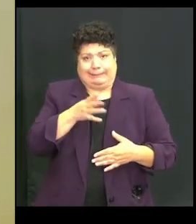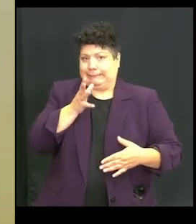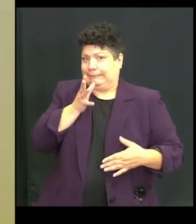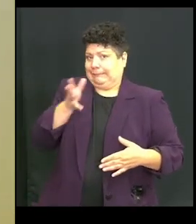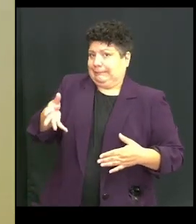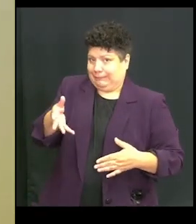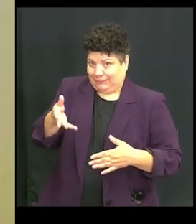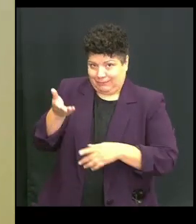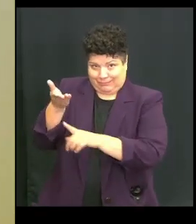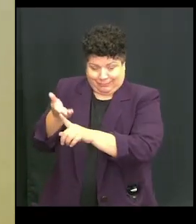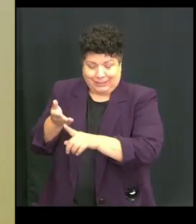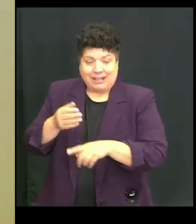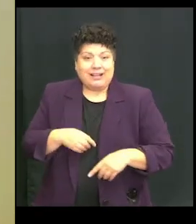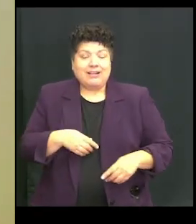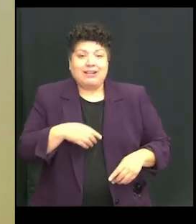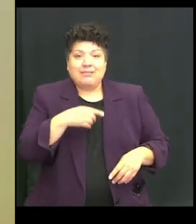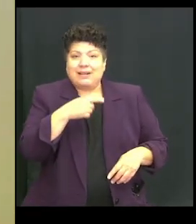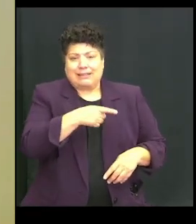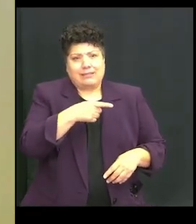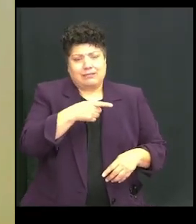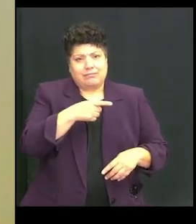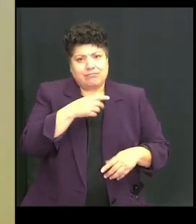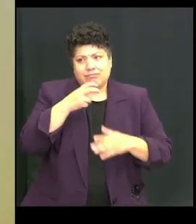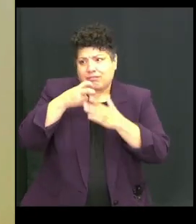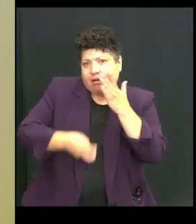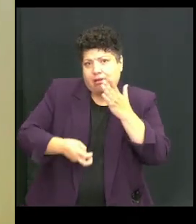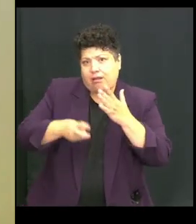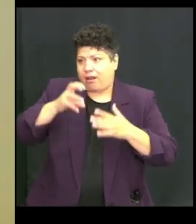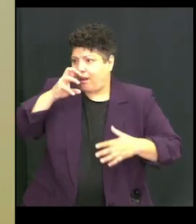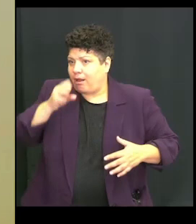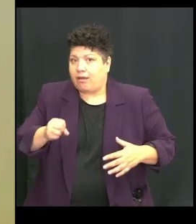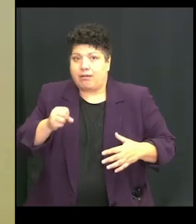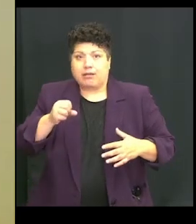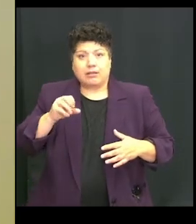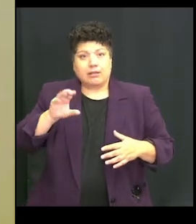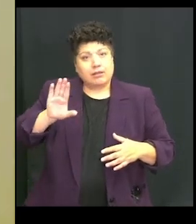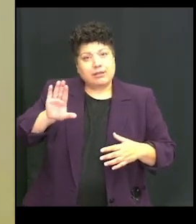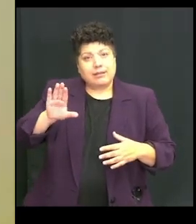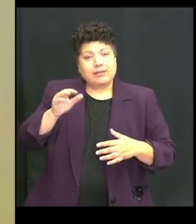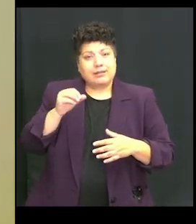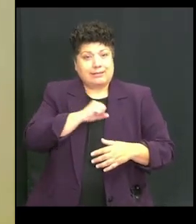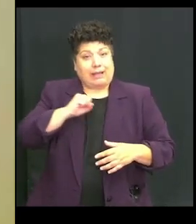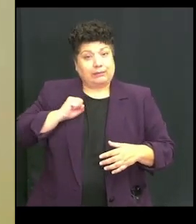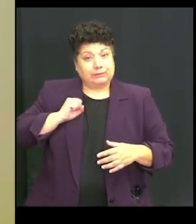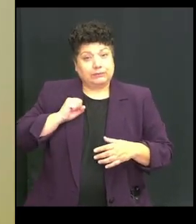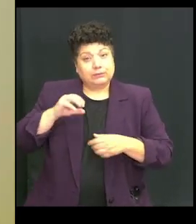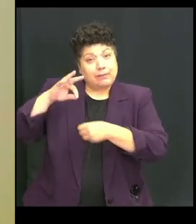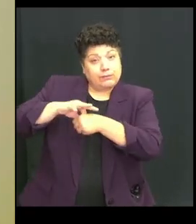And she got really invested in his senate race in 2020.